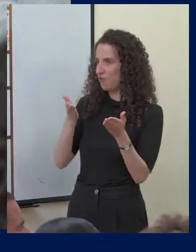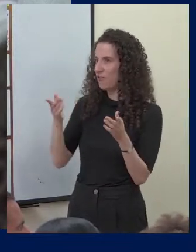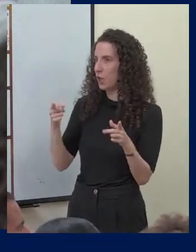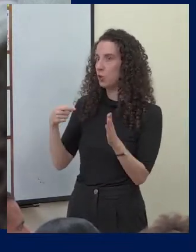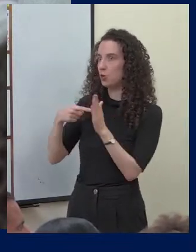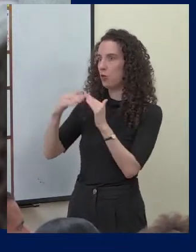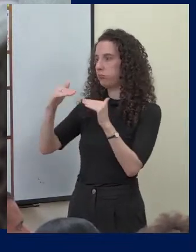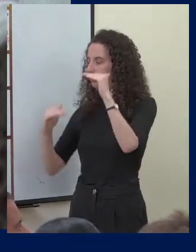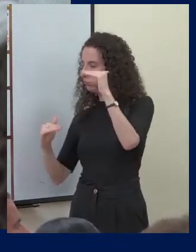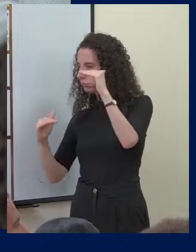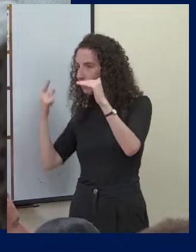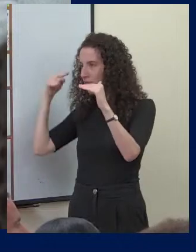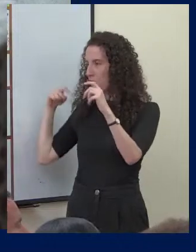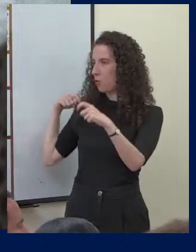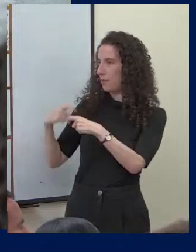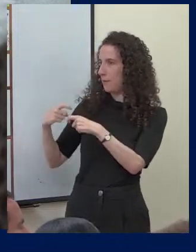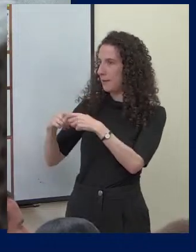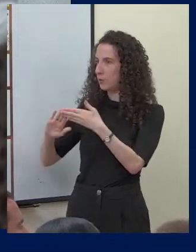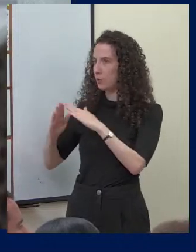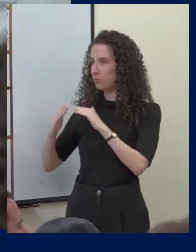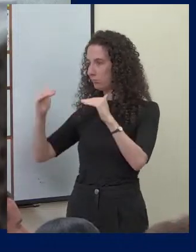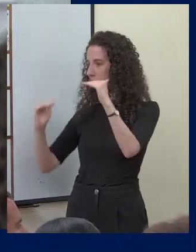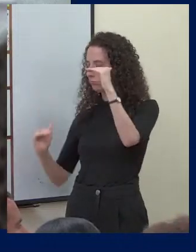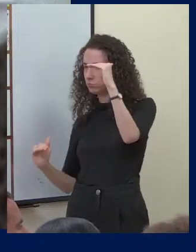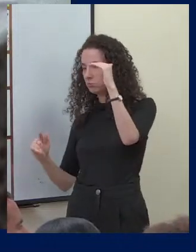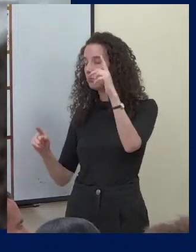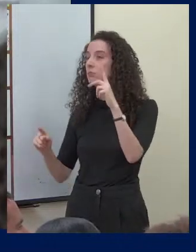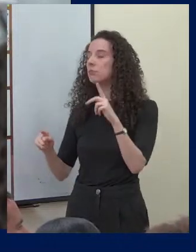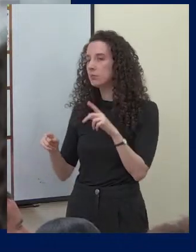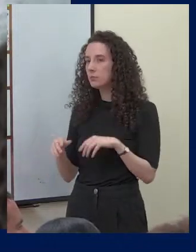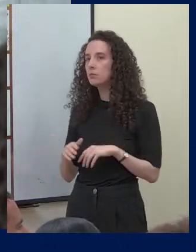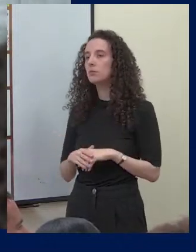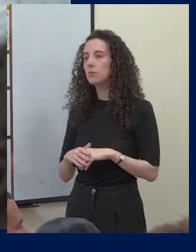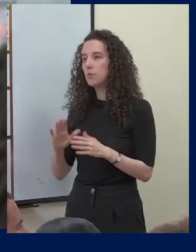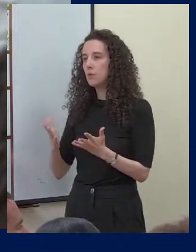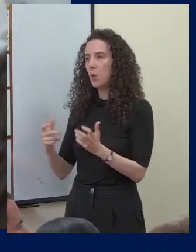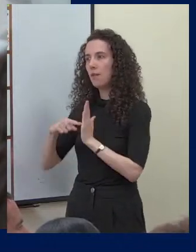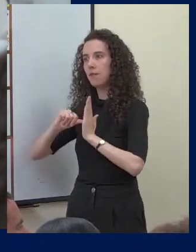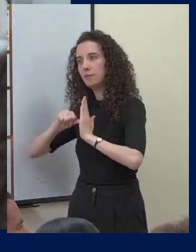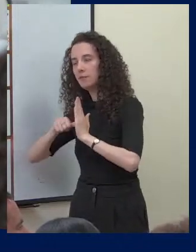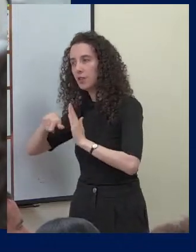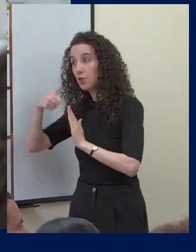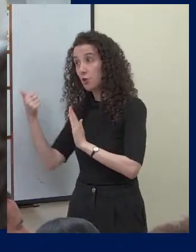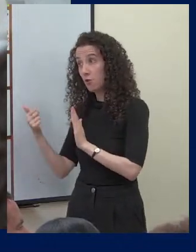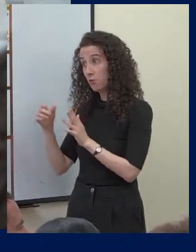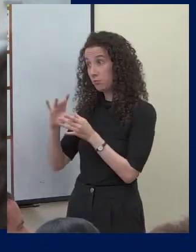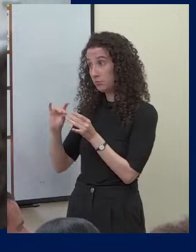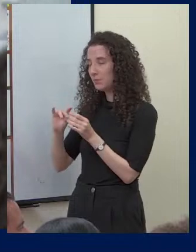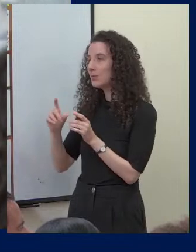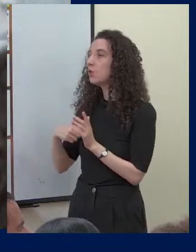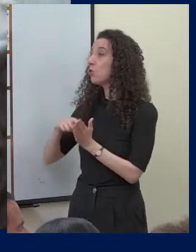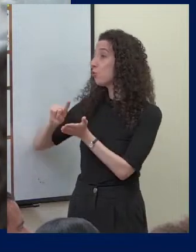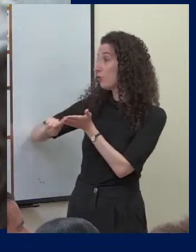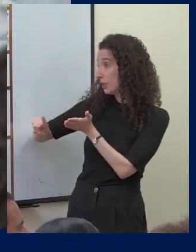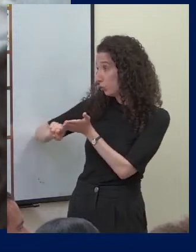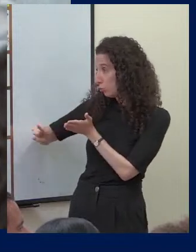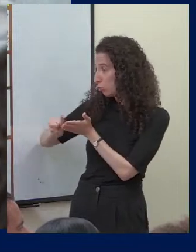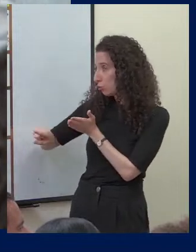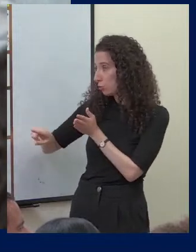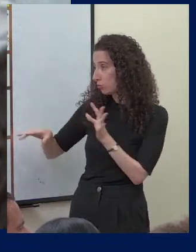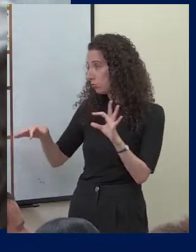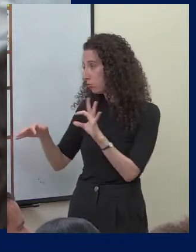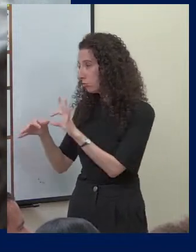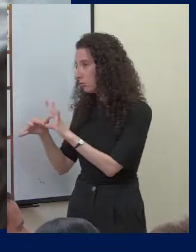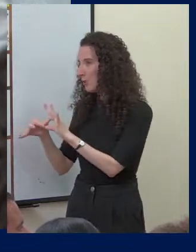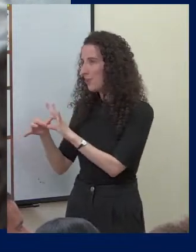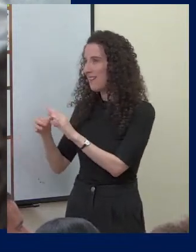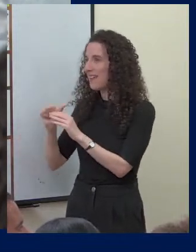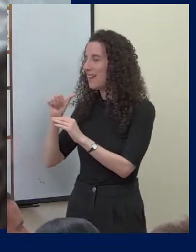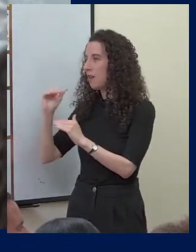It highlights another thing we see is the research in quality underscore and address